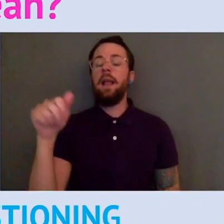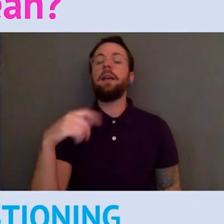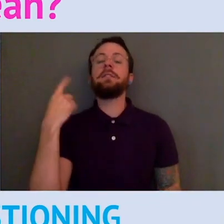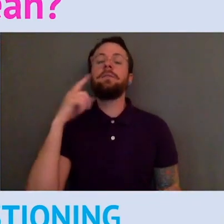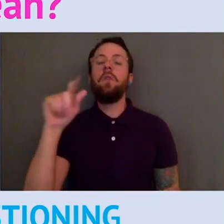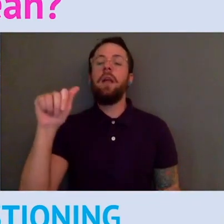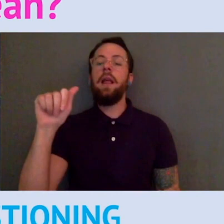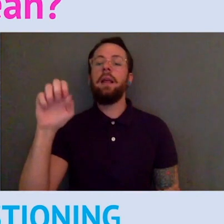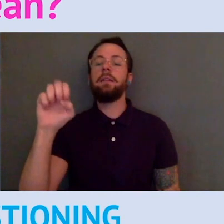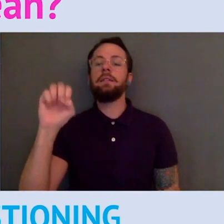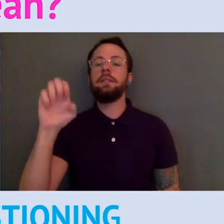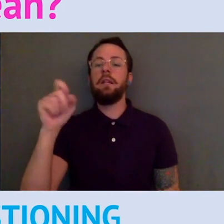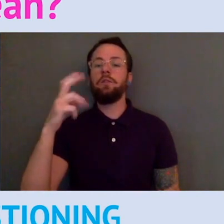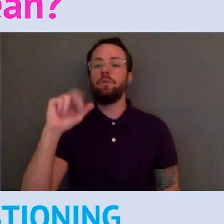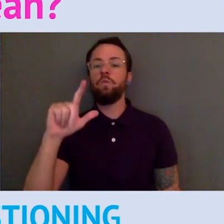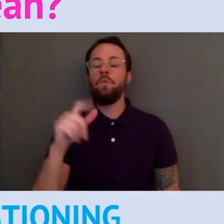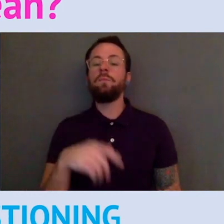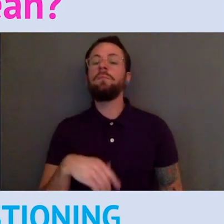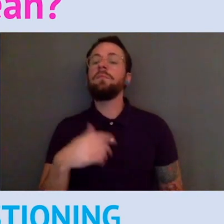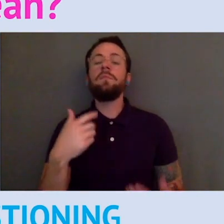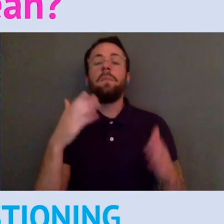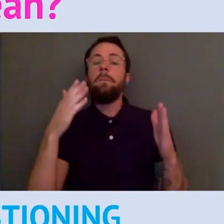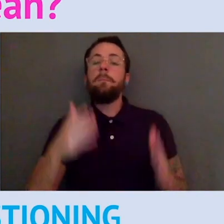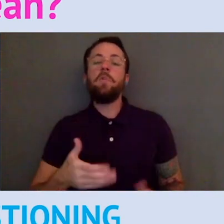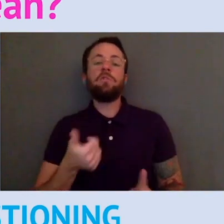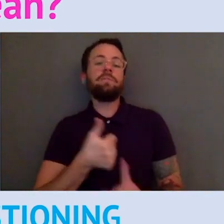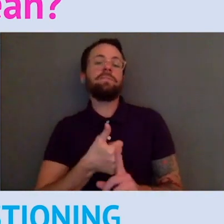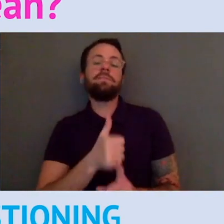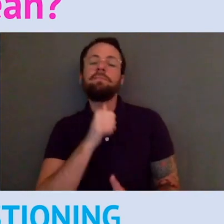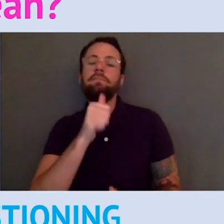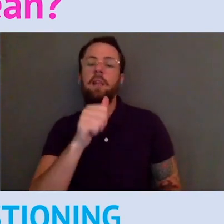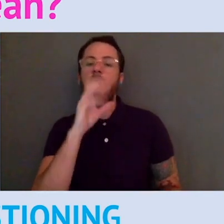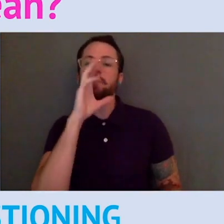what the I means in the acronym. A means asexual.